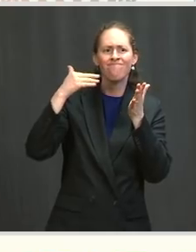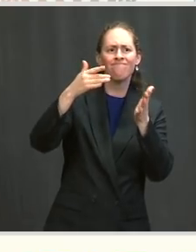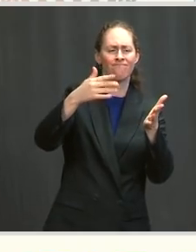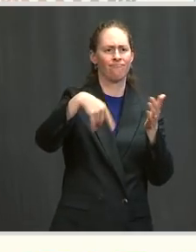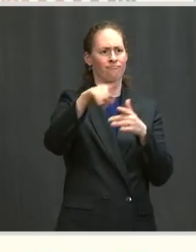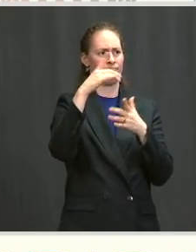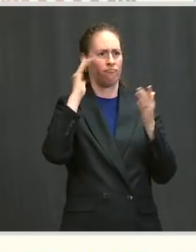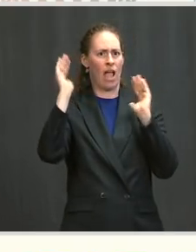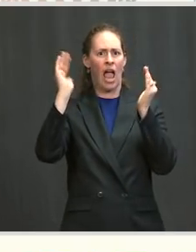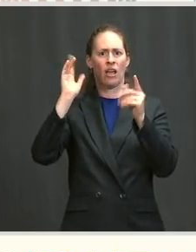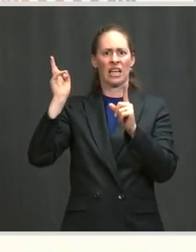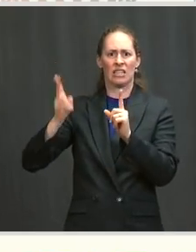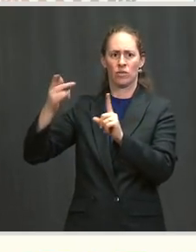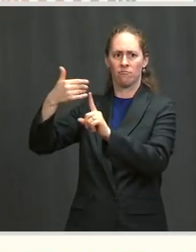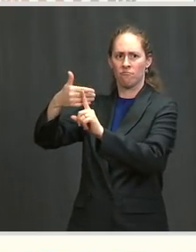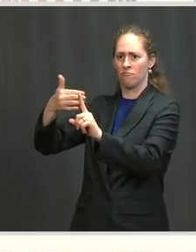It's a fact. In all of history.